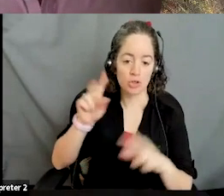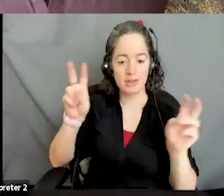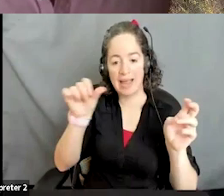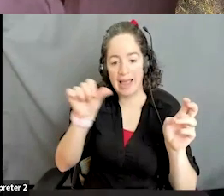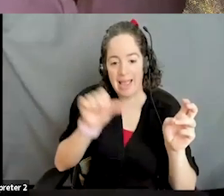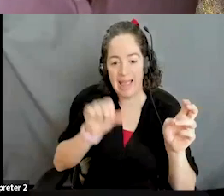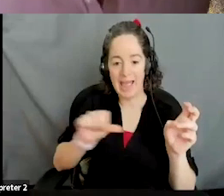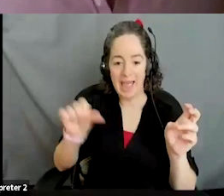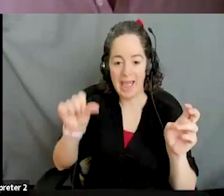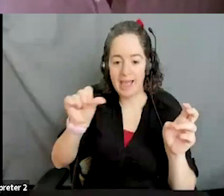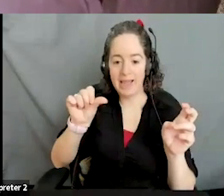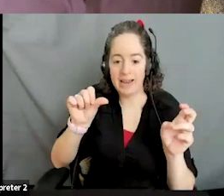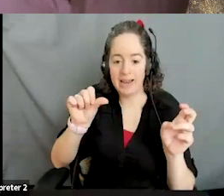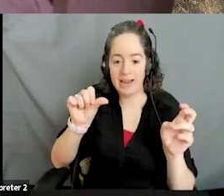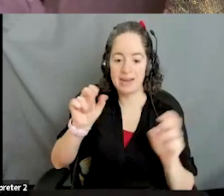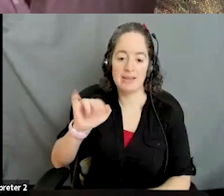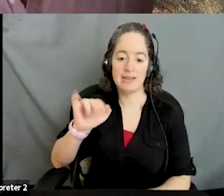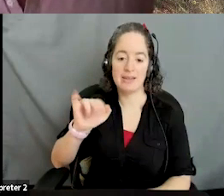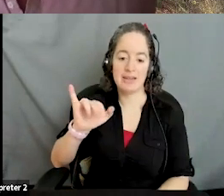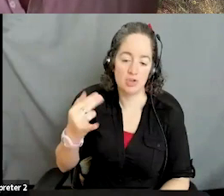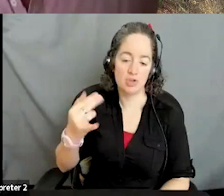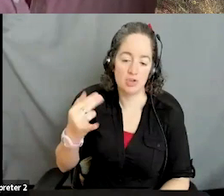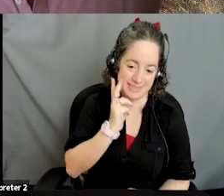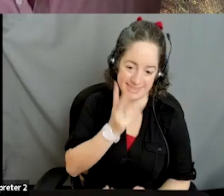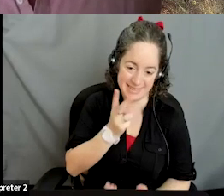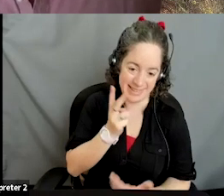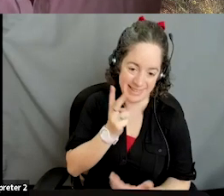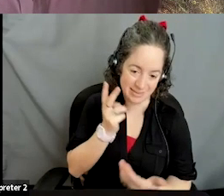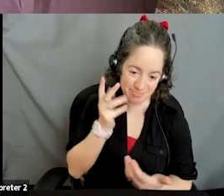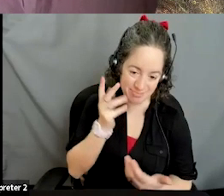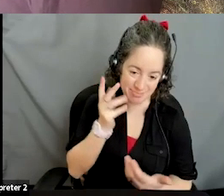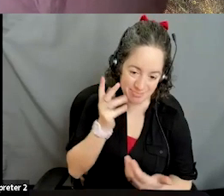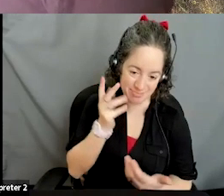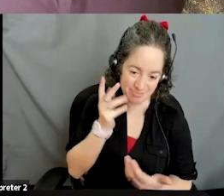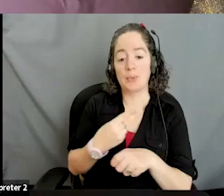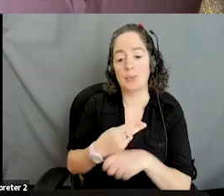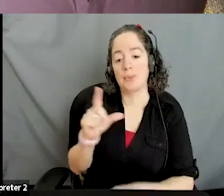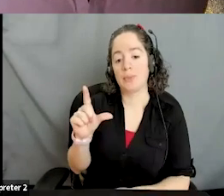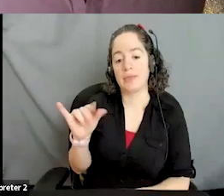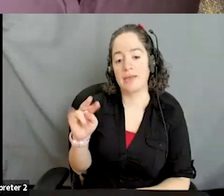That will inevitably get to me. I'm also on LinkedIn. There's not a whole lot of Quay Morgans in the world.